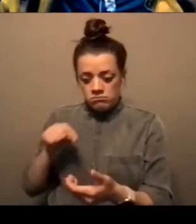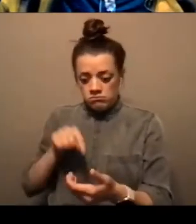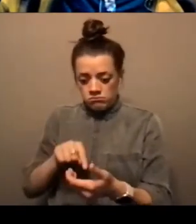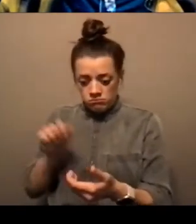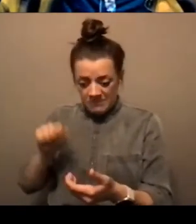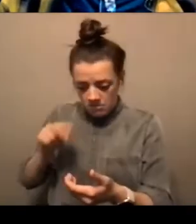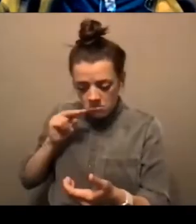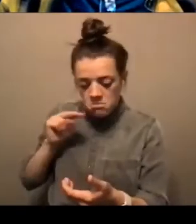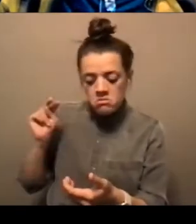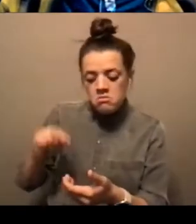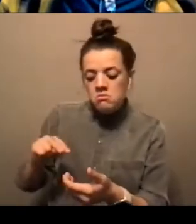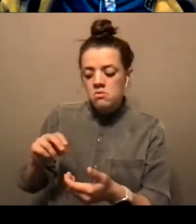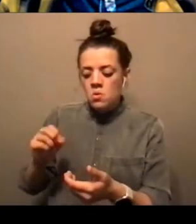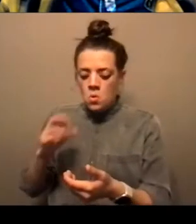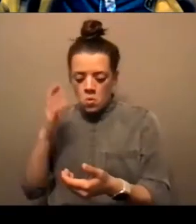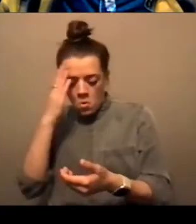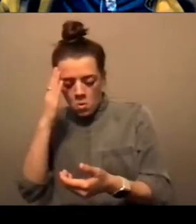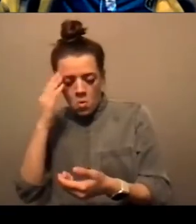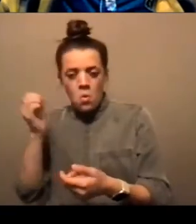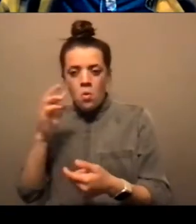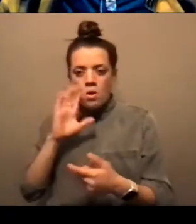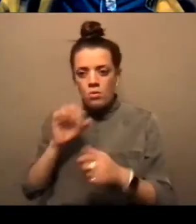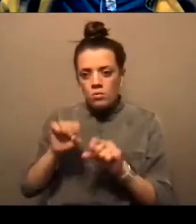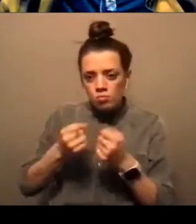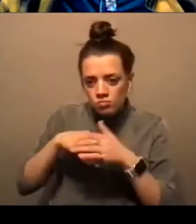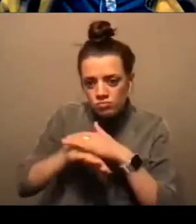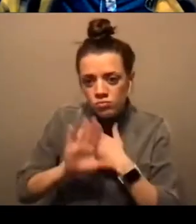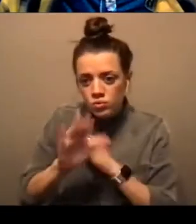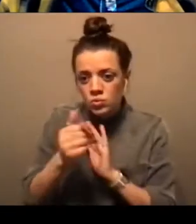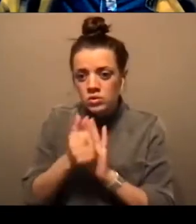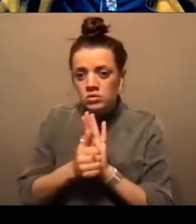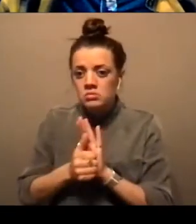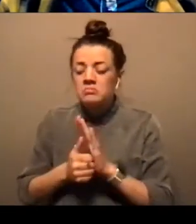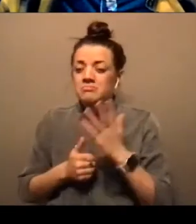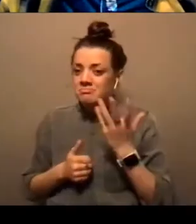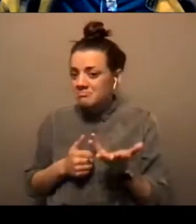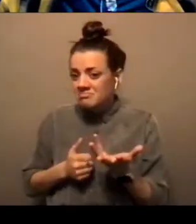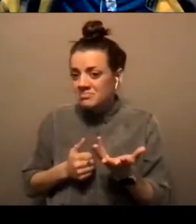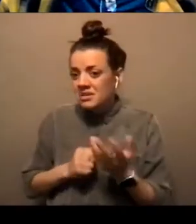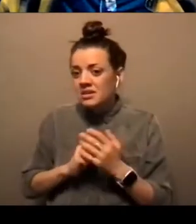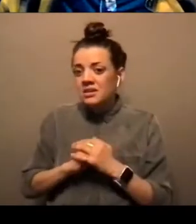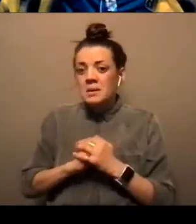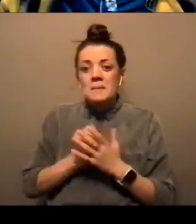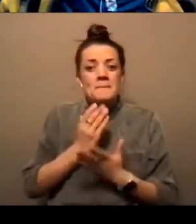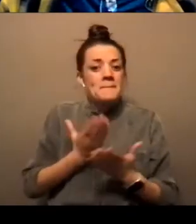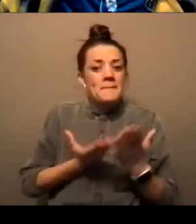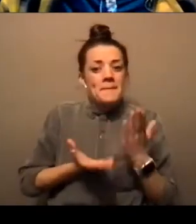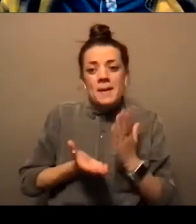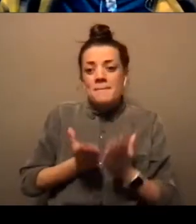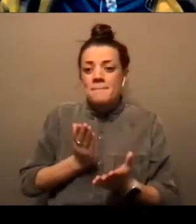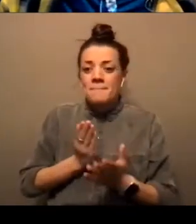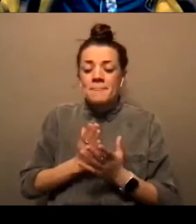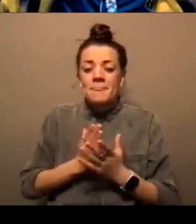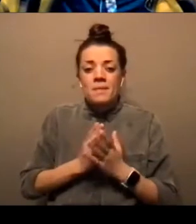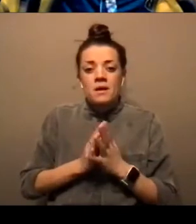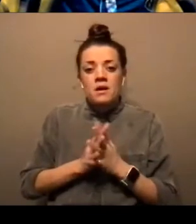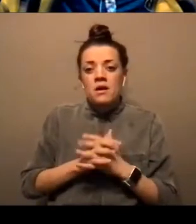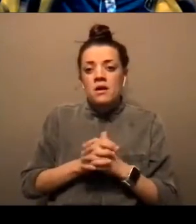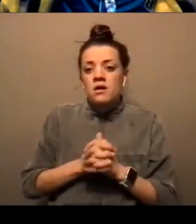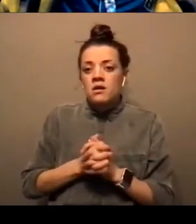and also might be able to get into your accounts, then maybe storing passwords in this way